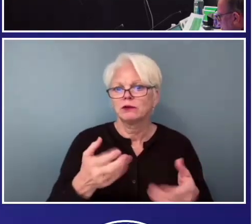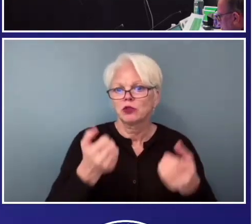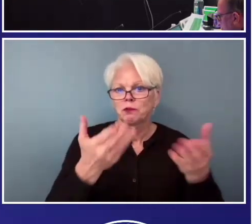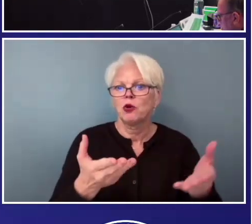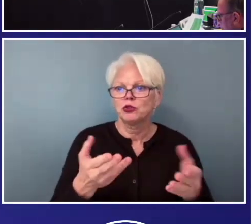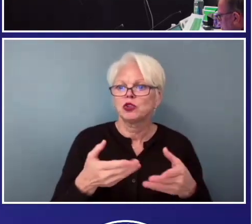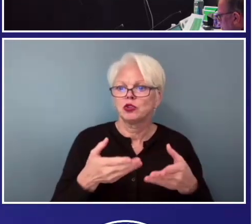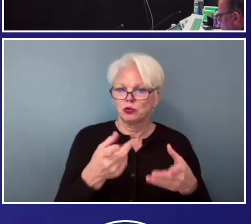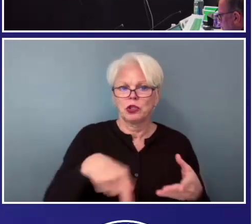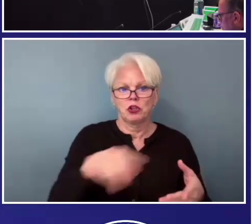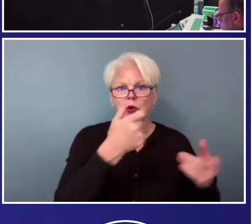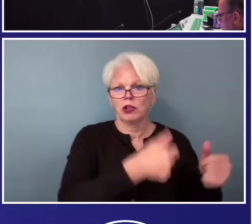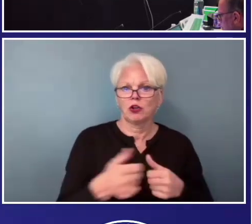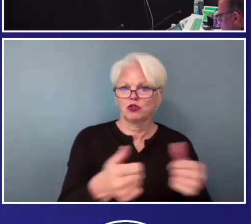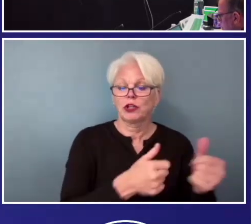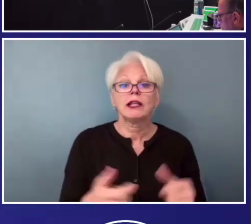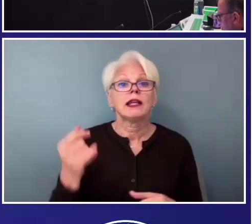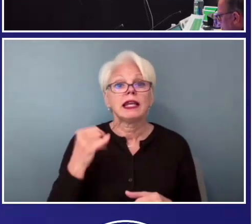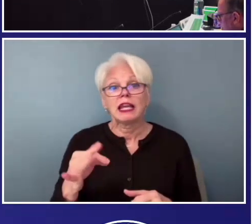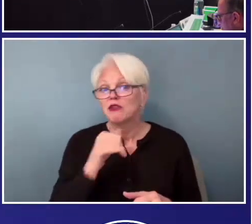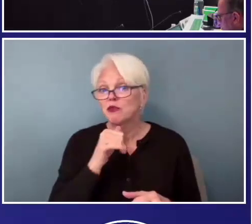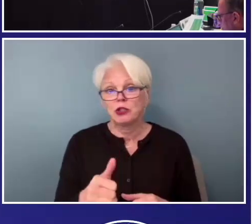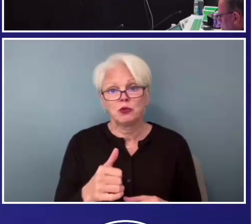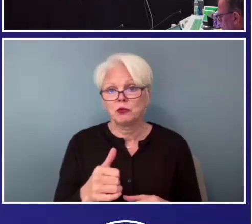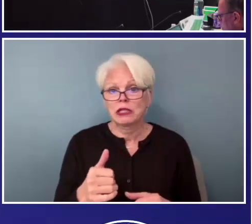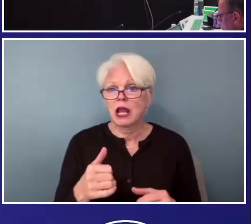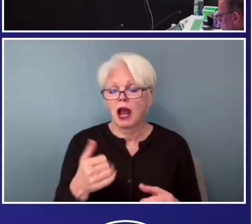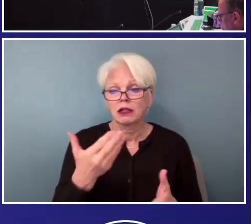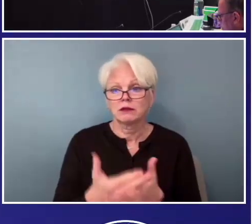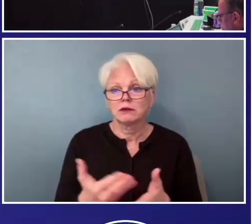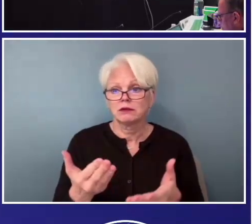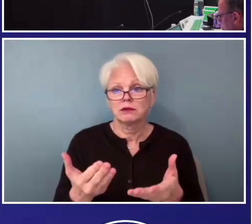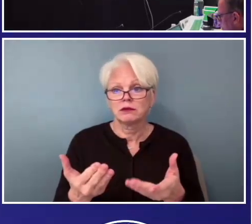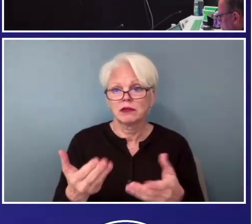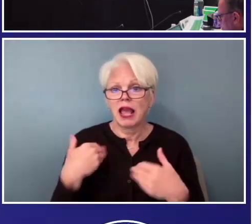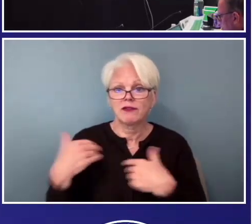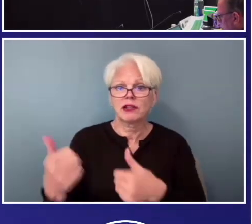If we do not reach consensus on this provision or any provision,